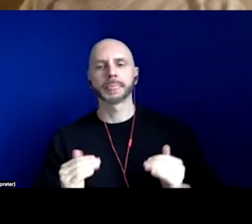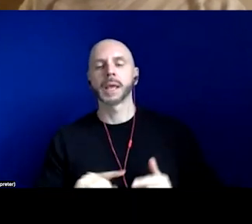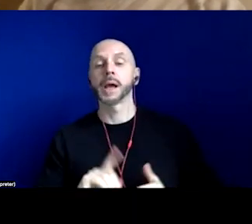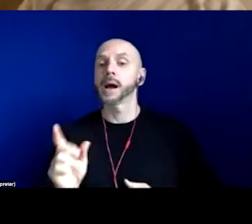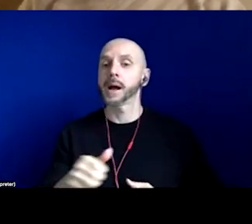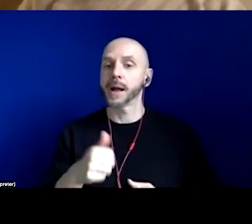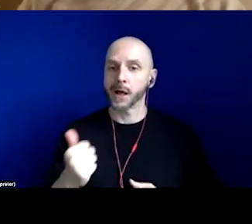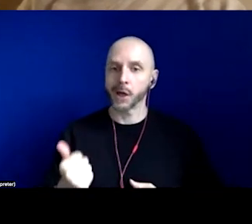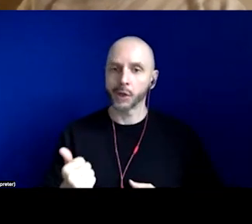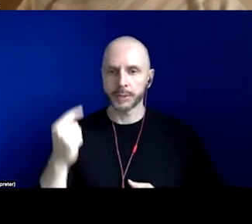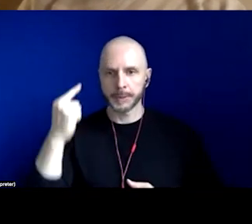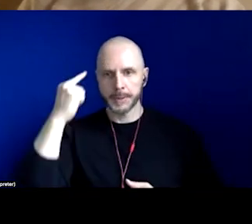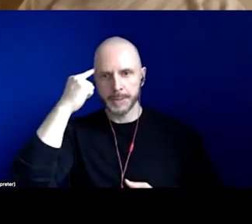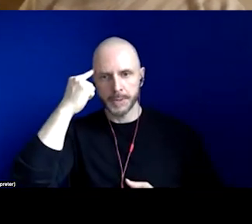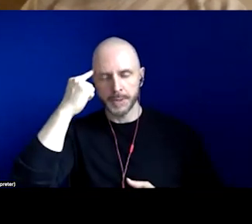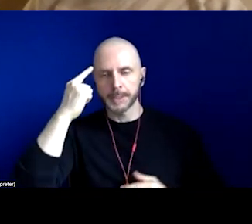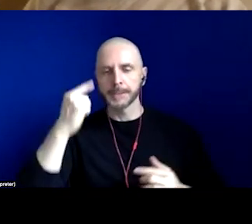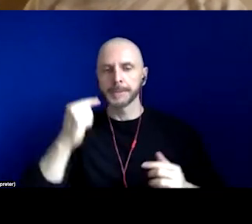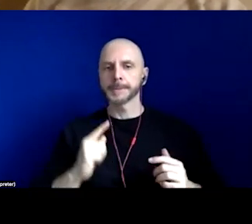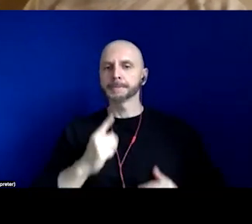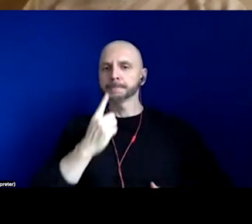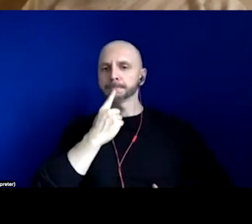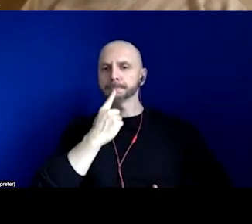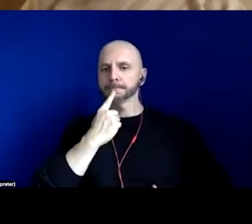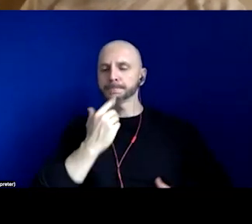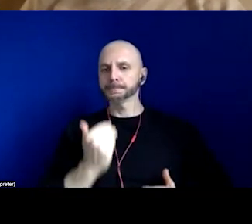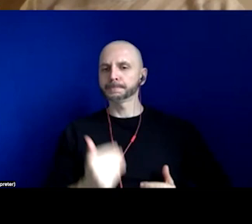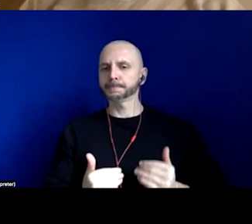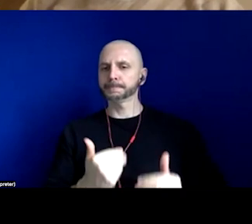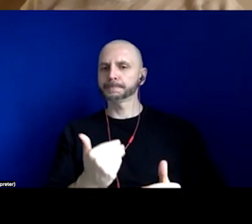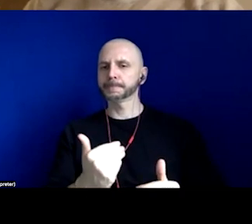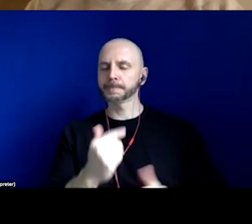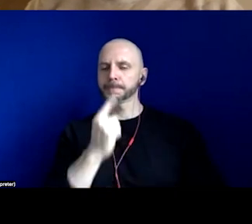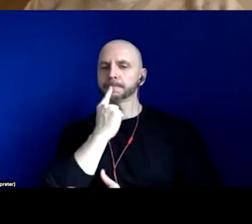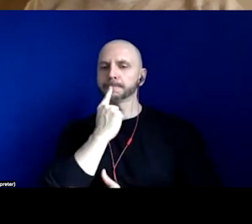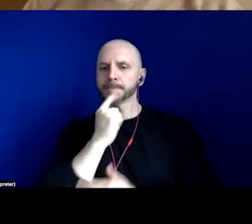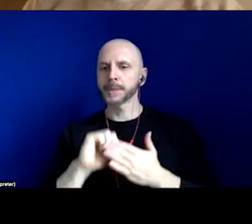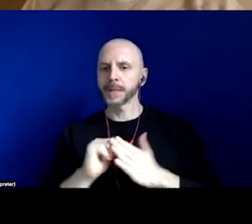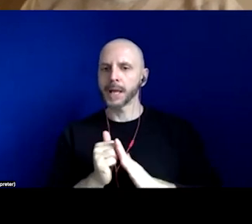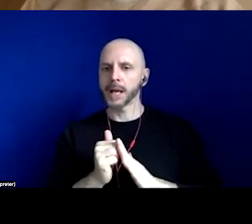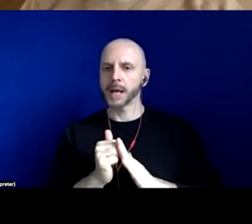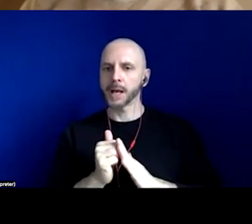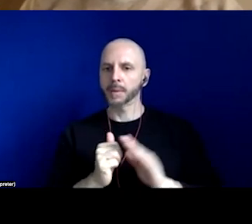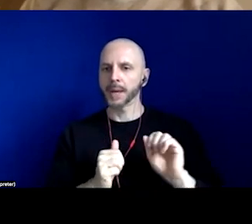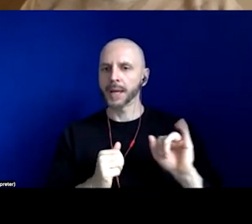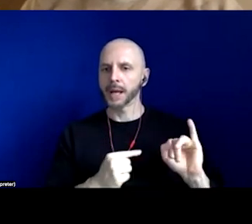to using AI. I mean, there's organisations who reject the use of AI, and I understand,